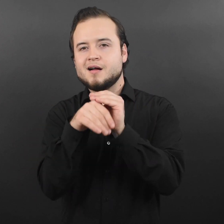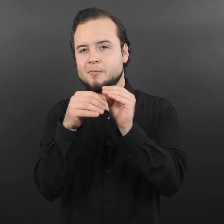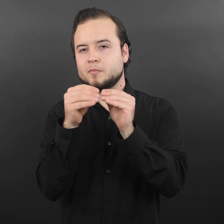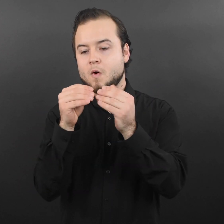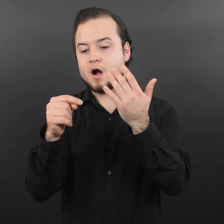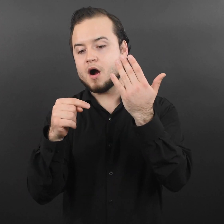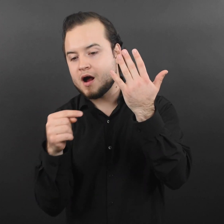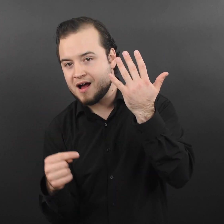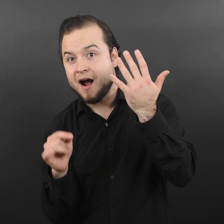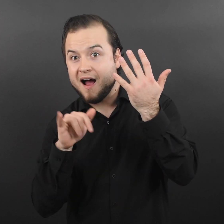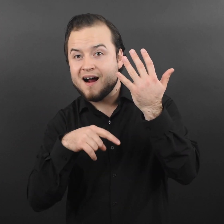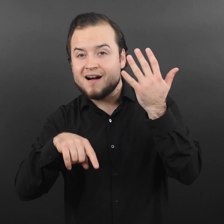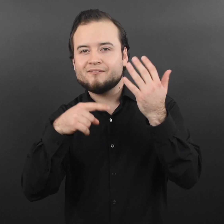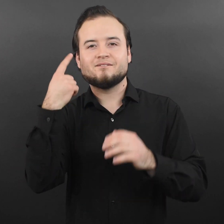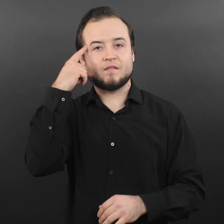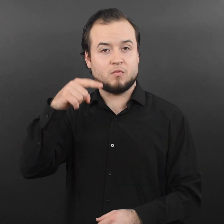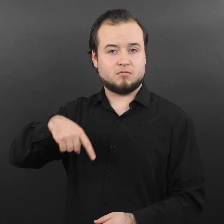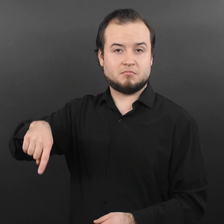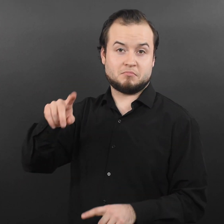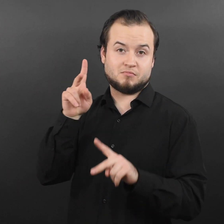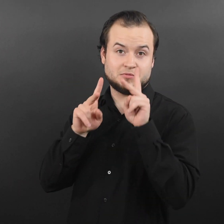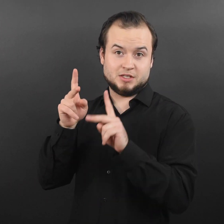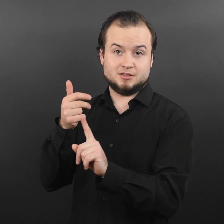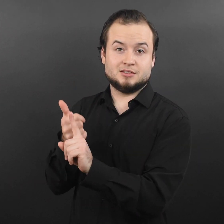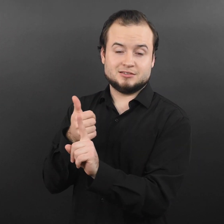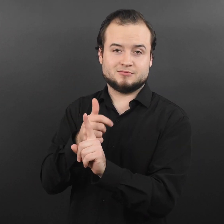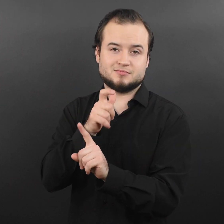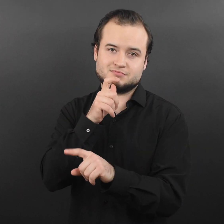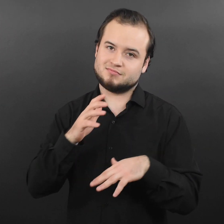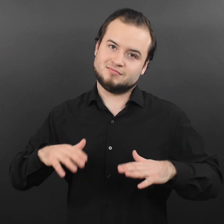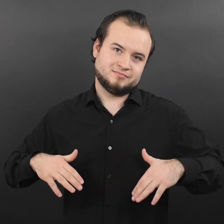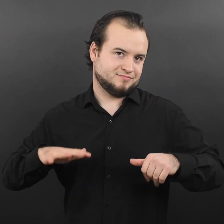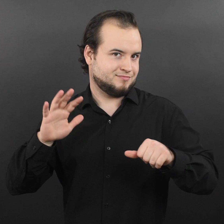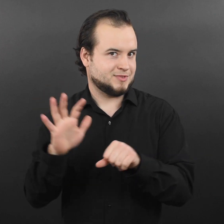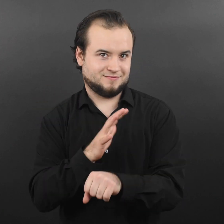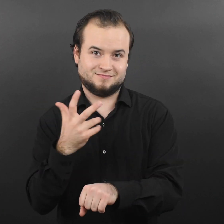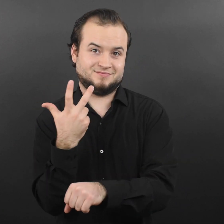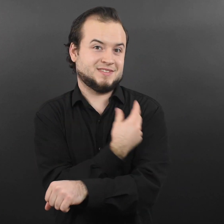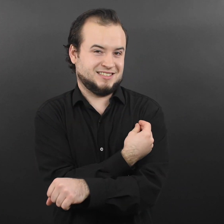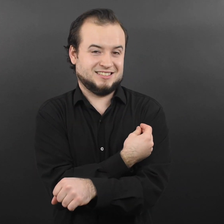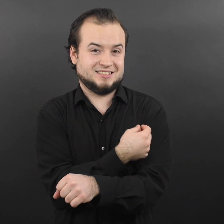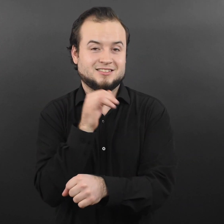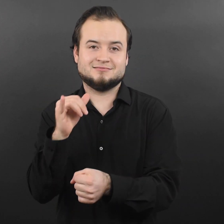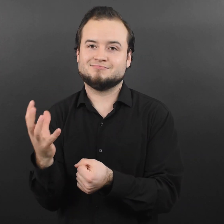anyone who is not fully vaccinated, including children ages 2 and older,